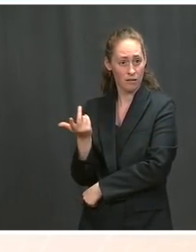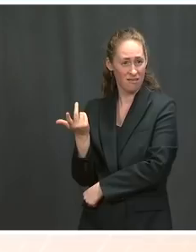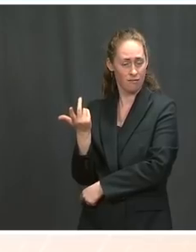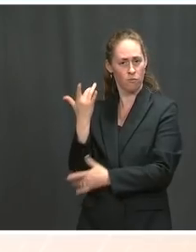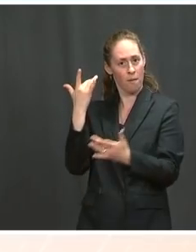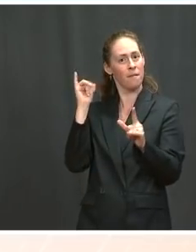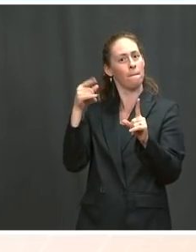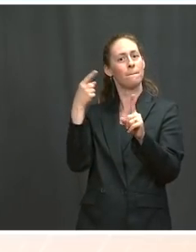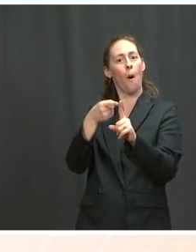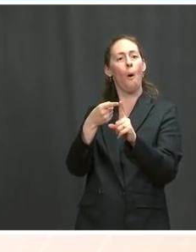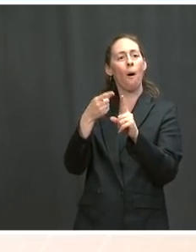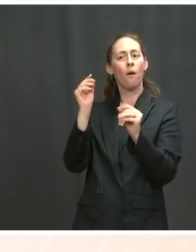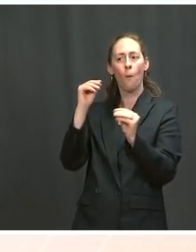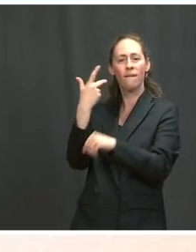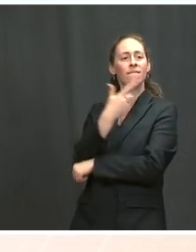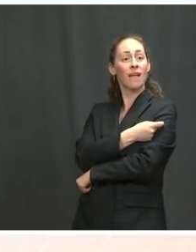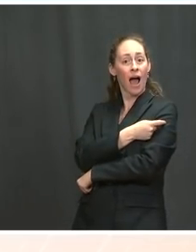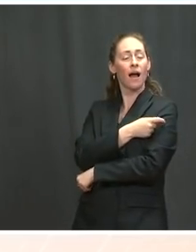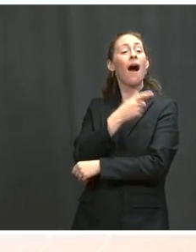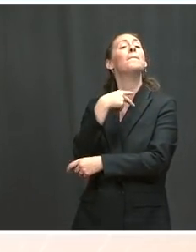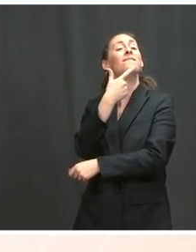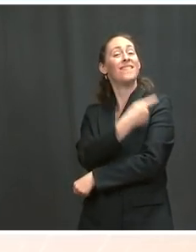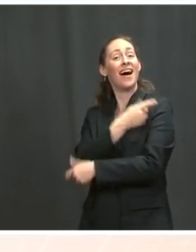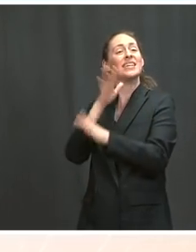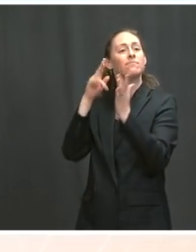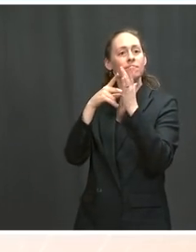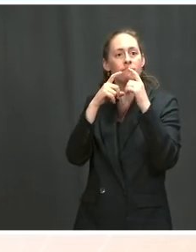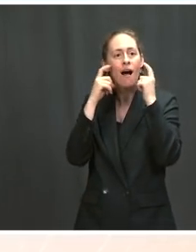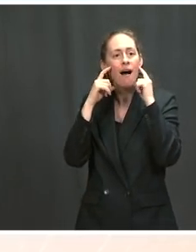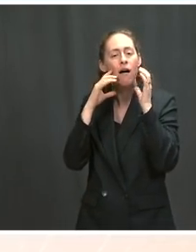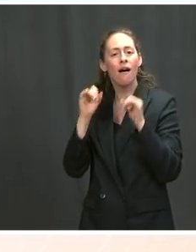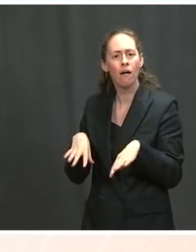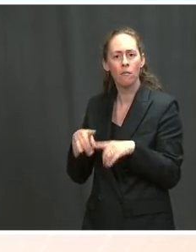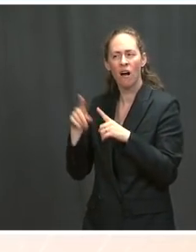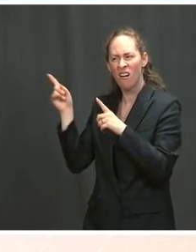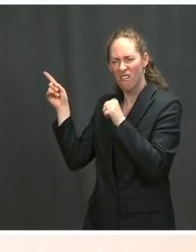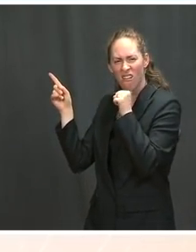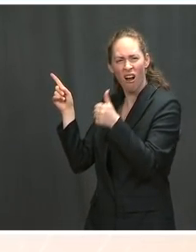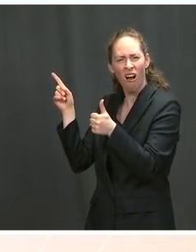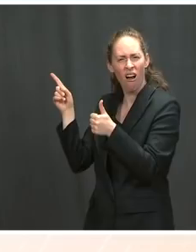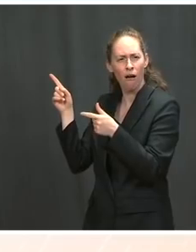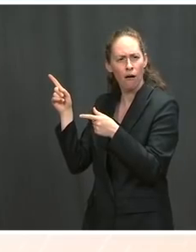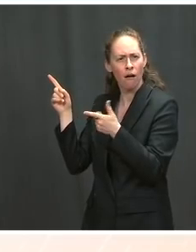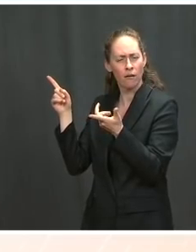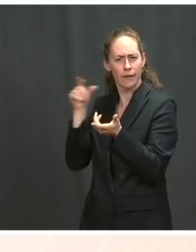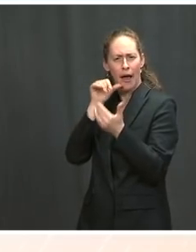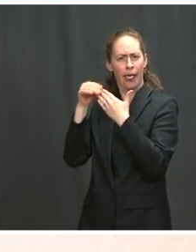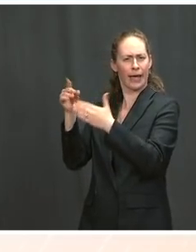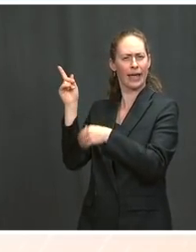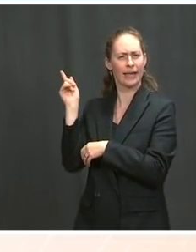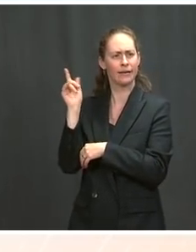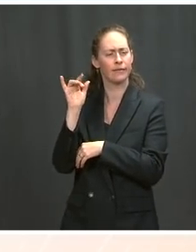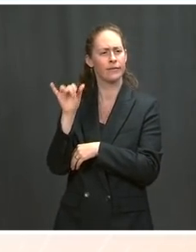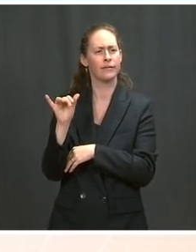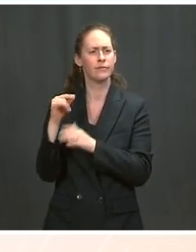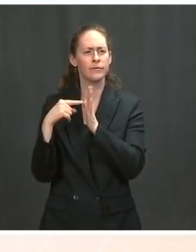But, yet, we aren't really seeing the President, sort of, take -- lead by example on that . Ms. Psaki: The President doesn't wear his mask when he's outside; that guidance is clear.